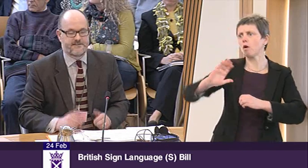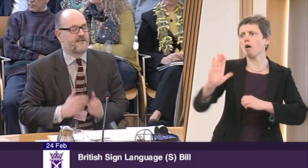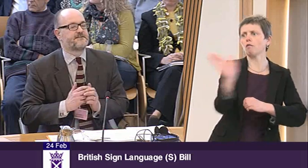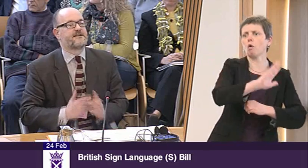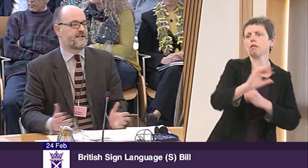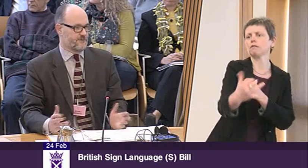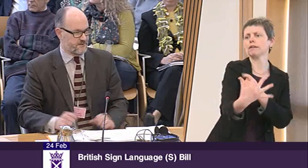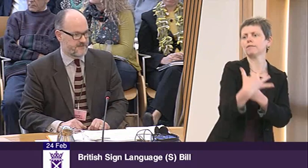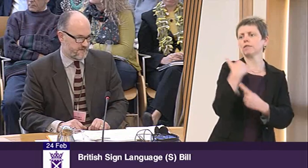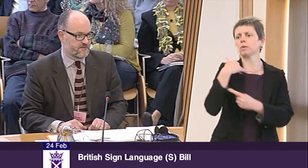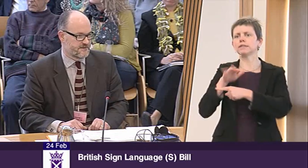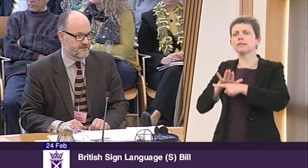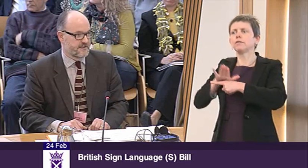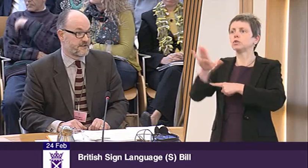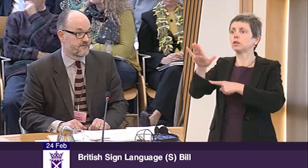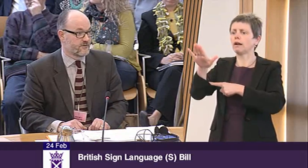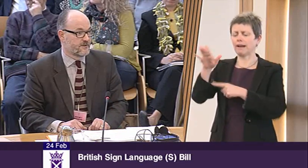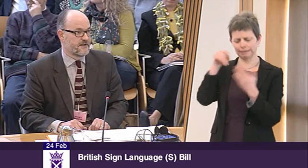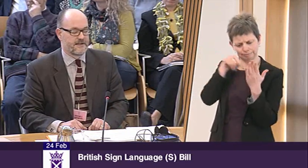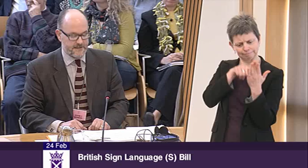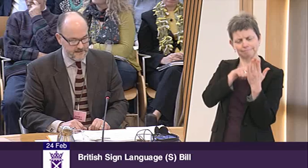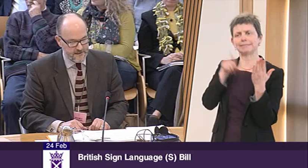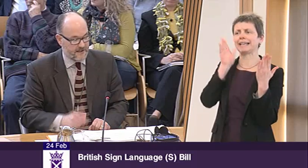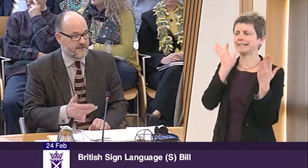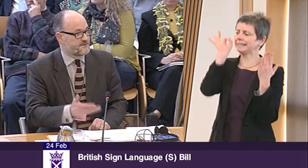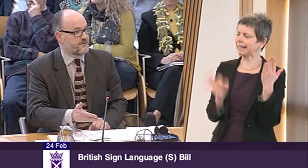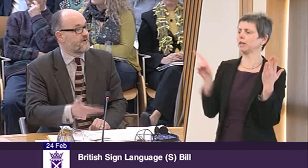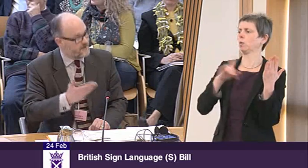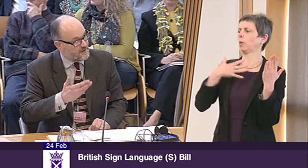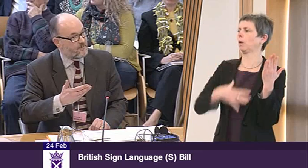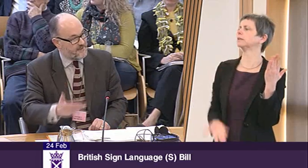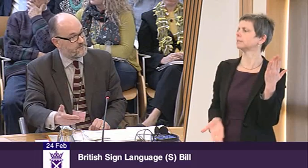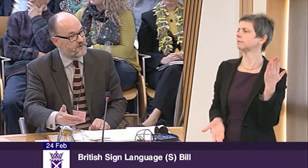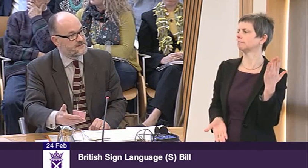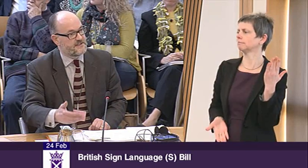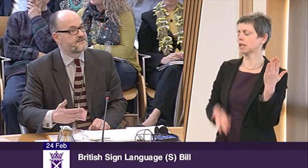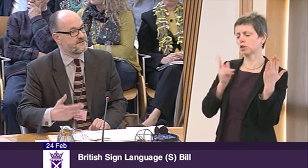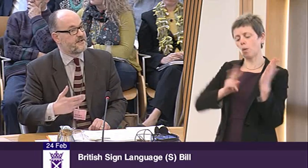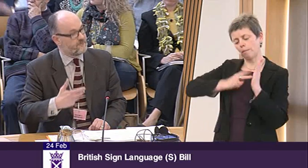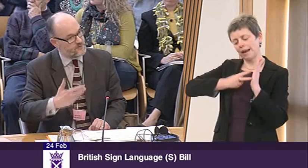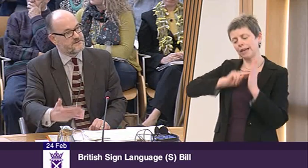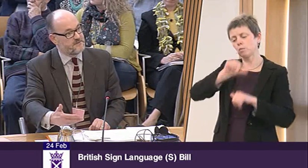That is exactly what the deaf community is asking for. A planning process that affords